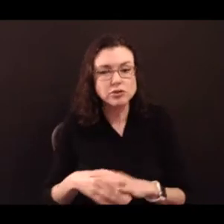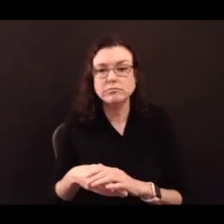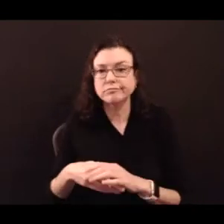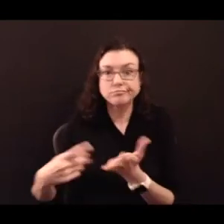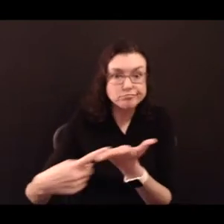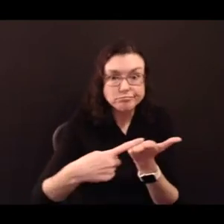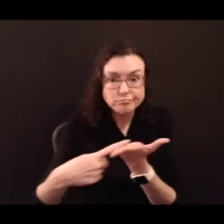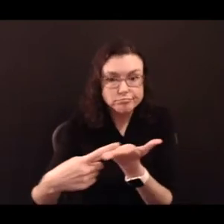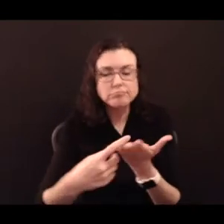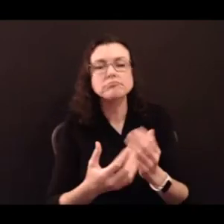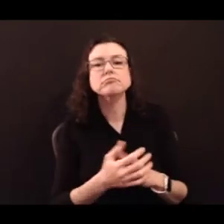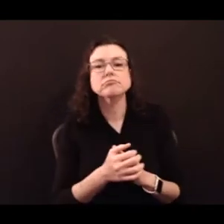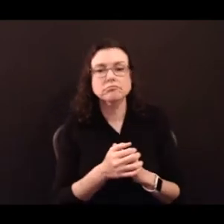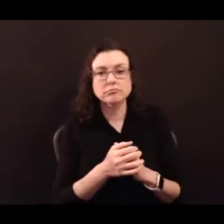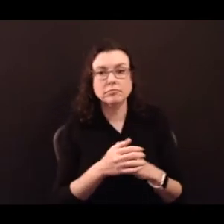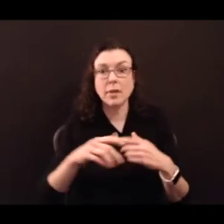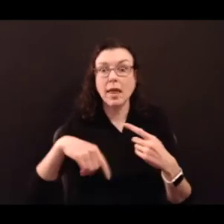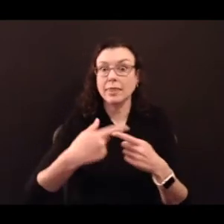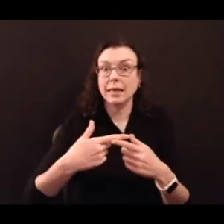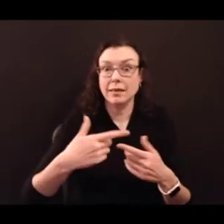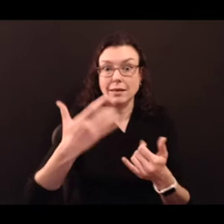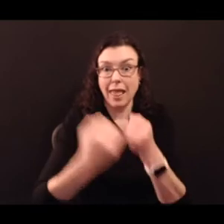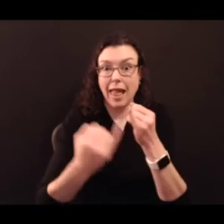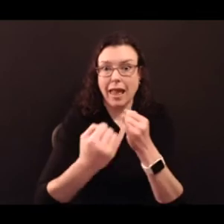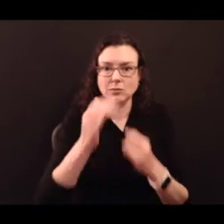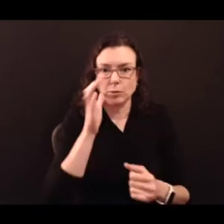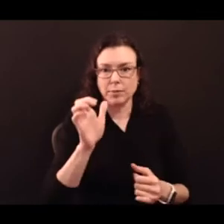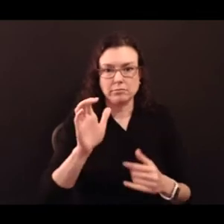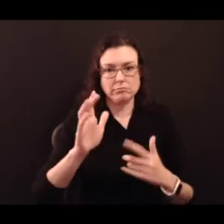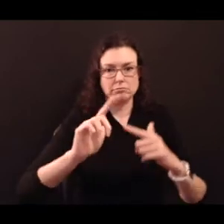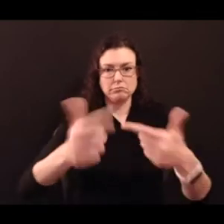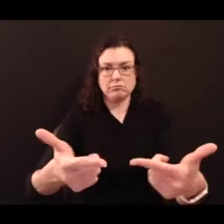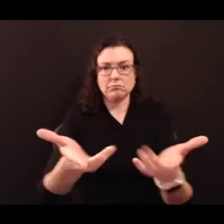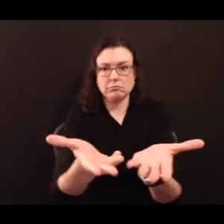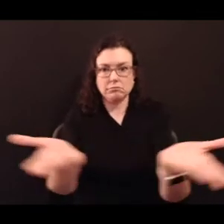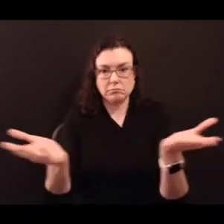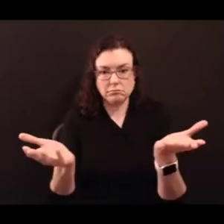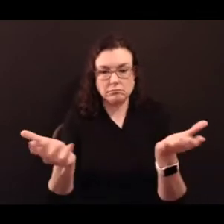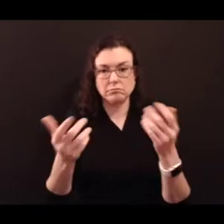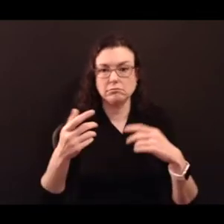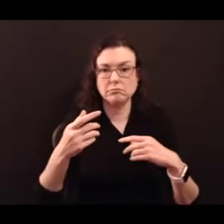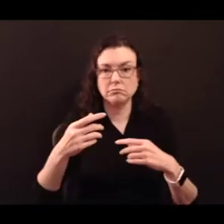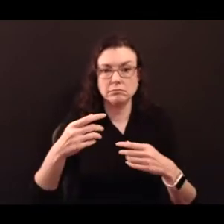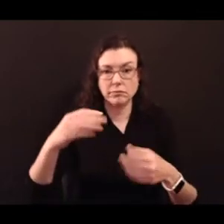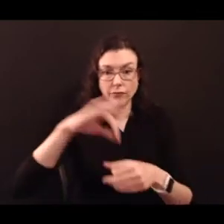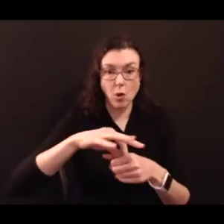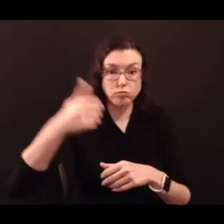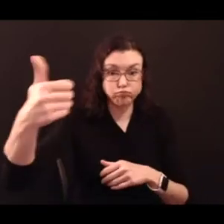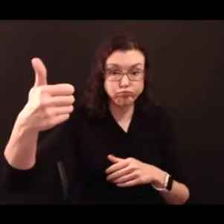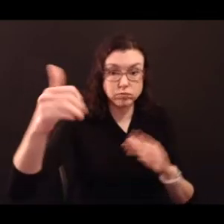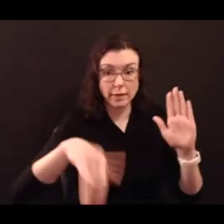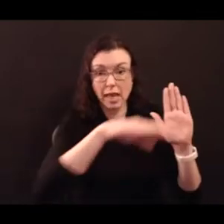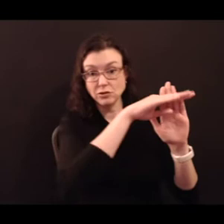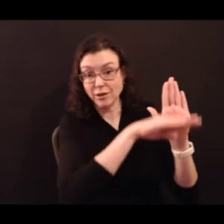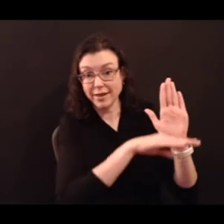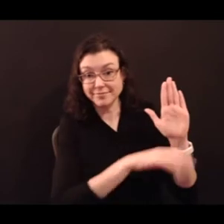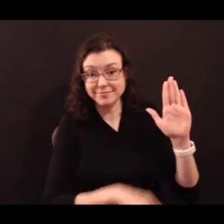the recommendations. Last, I’l turn it over to you all, to vote on approval of the agenda.